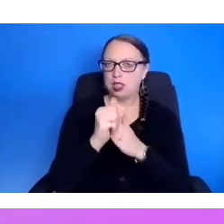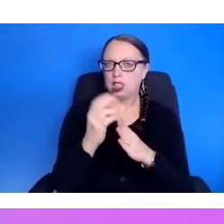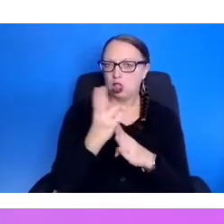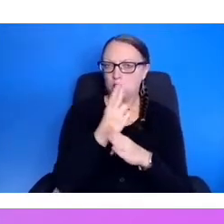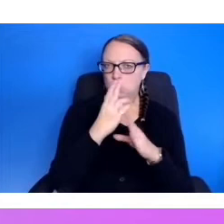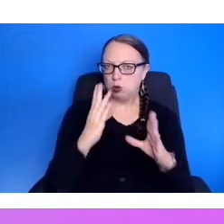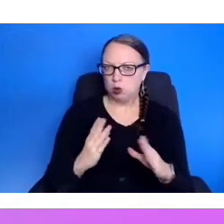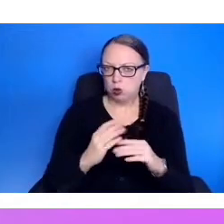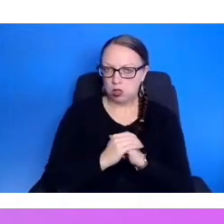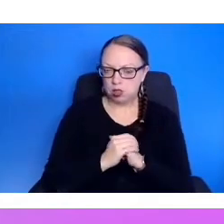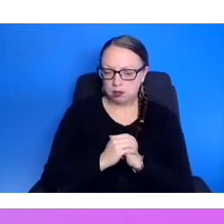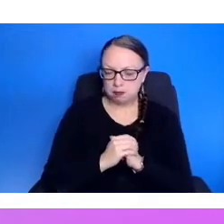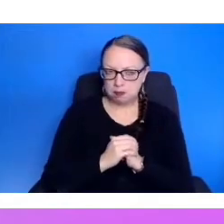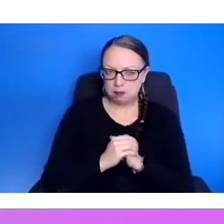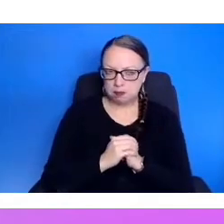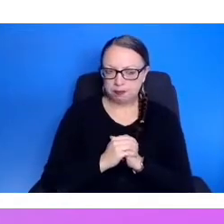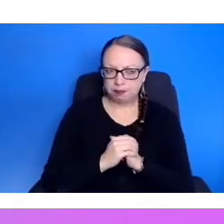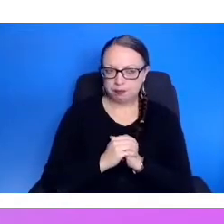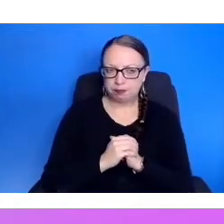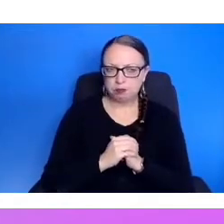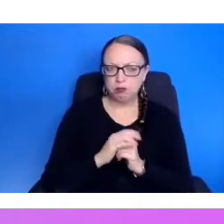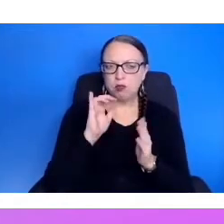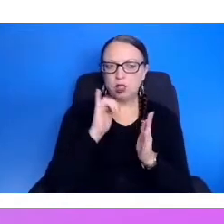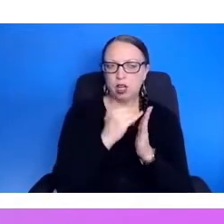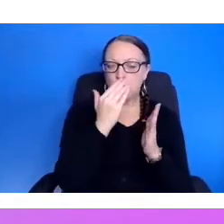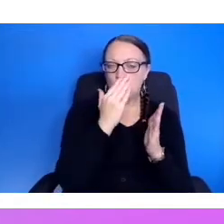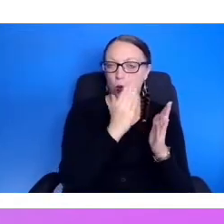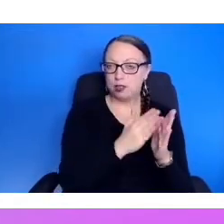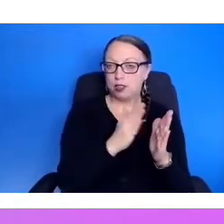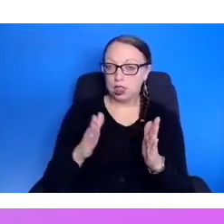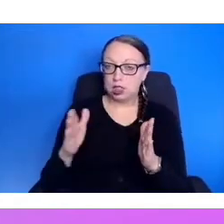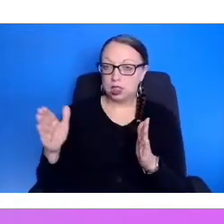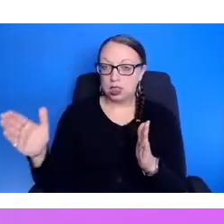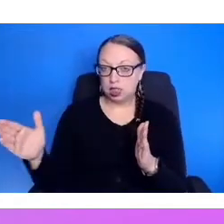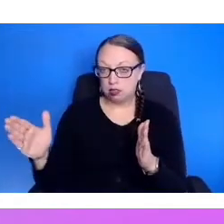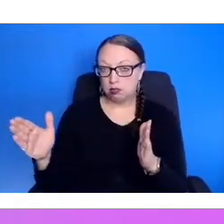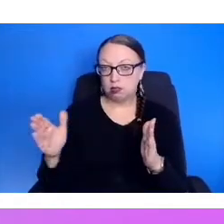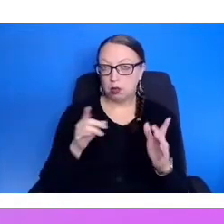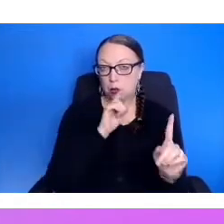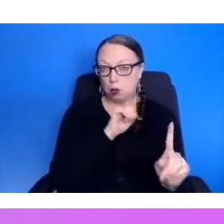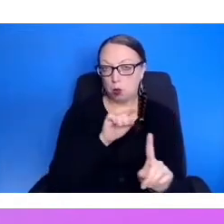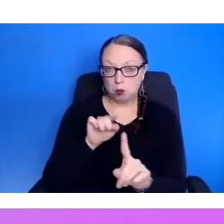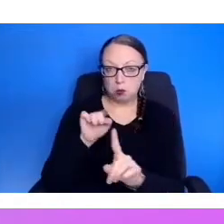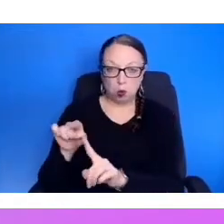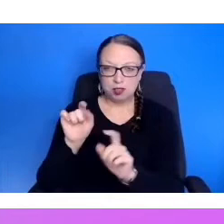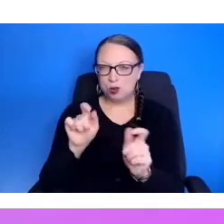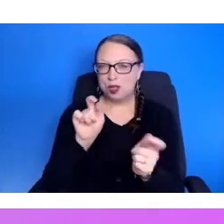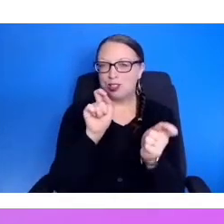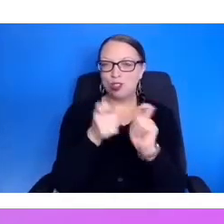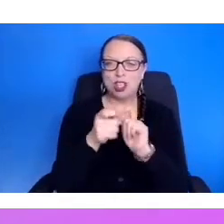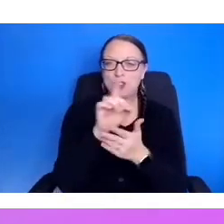And then of course it's at those stages it's so easy to change the design it costs almost nothing